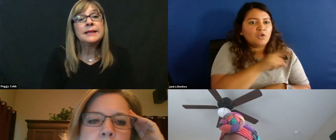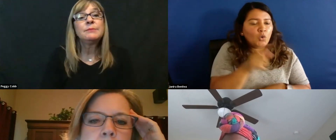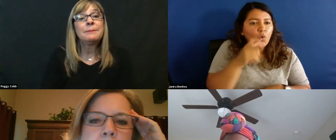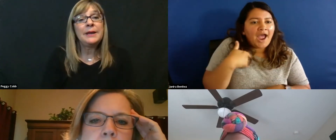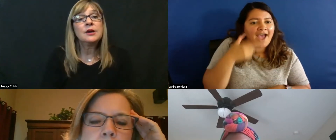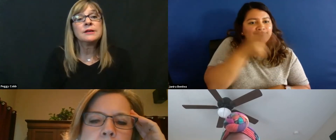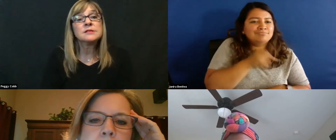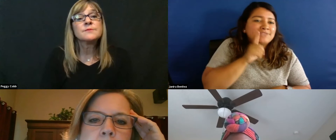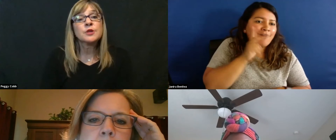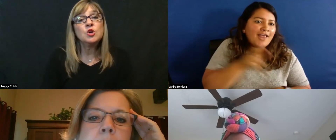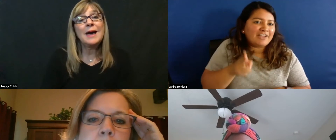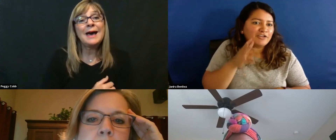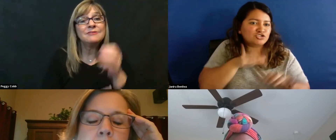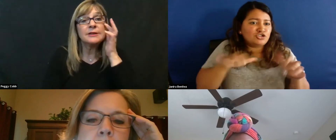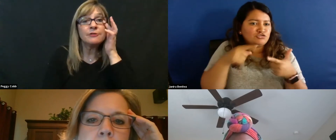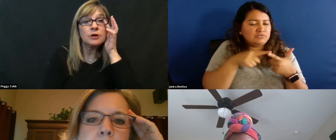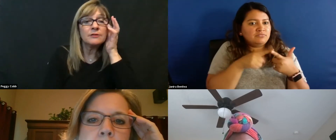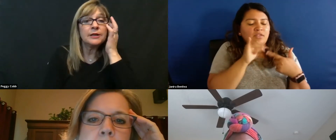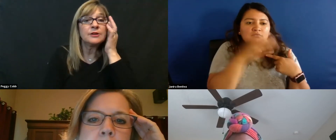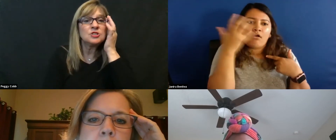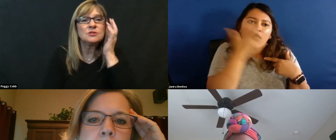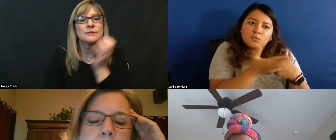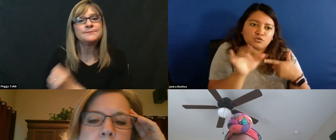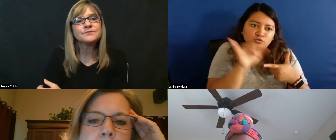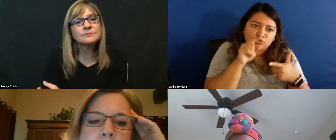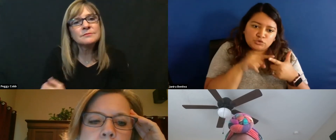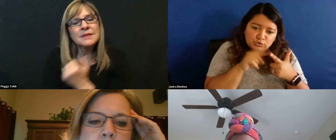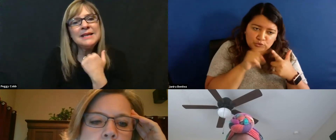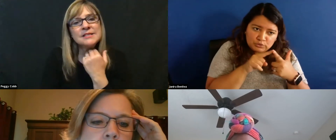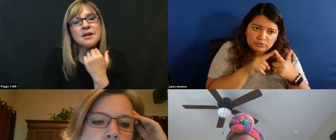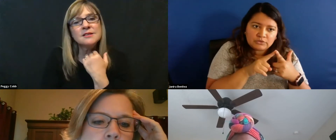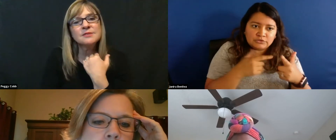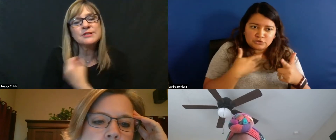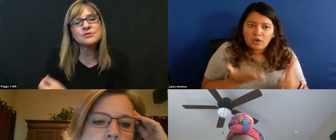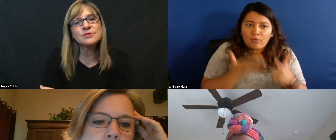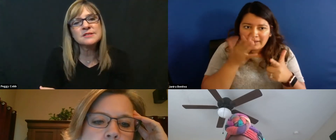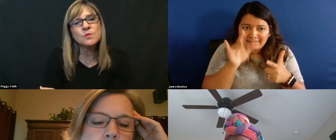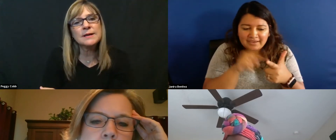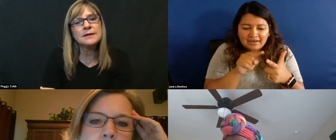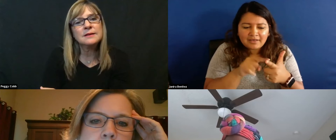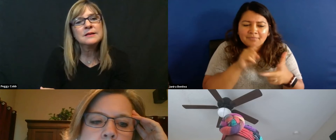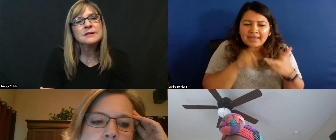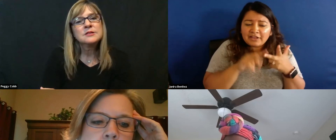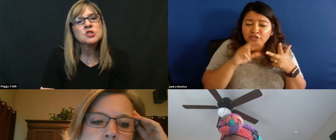led by parents who have deaf or hard of hearing children. It's an awesome resource as well.